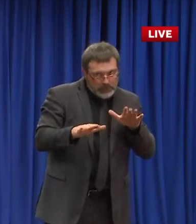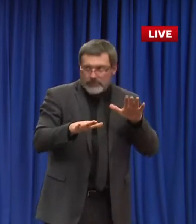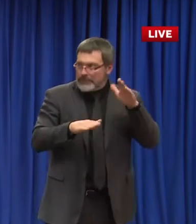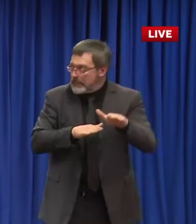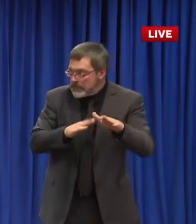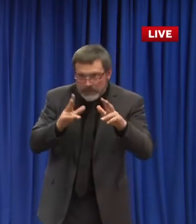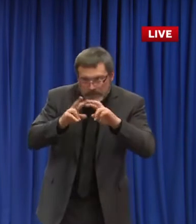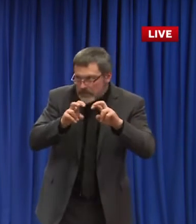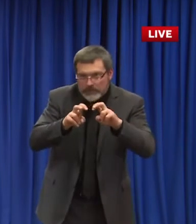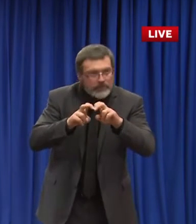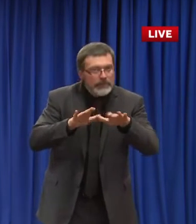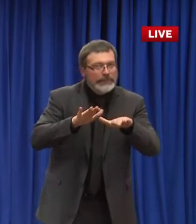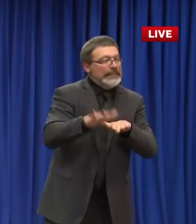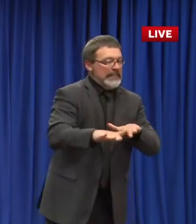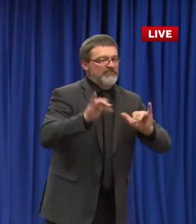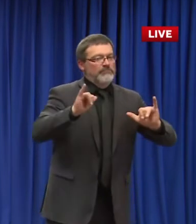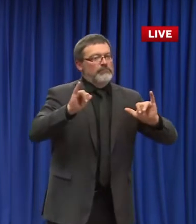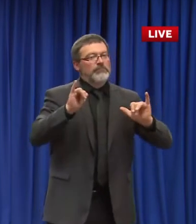JUST WANT TO THANK ALL THE STAKEHOLDERS.